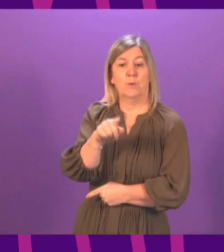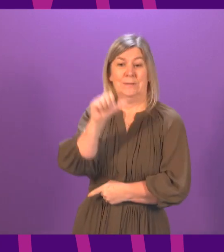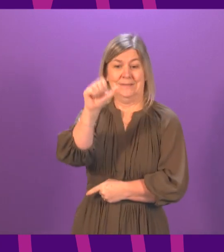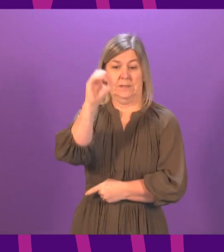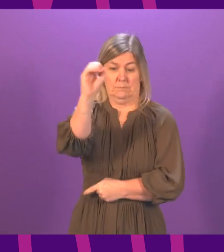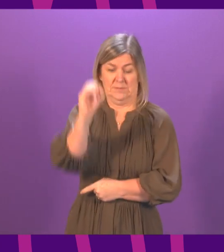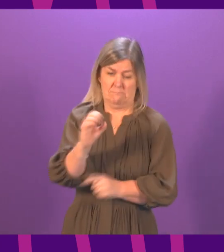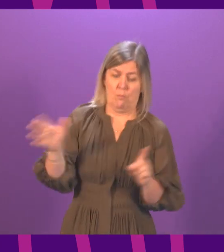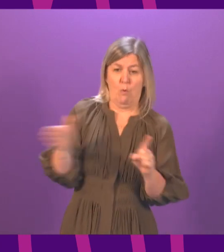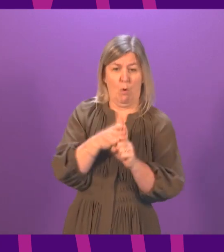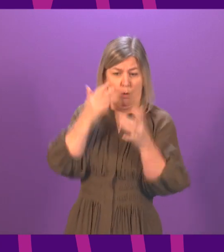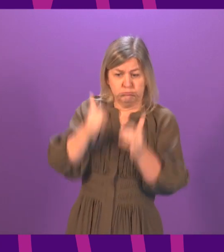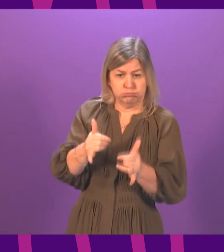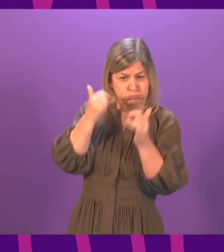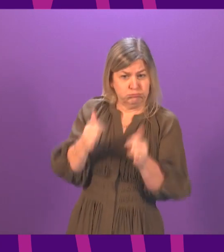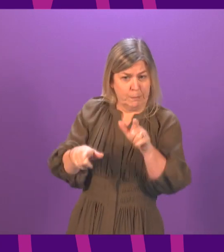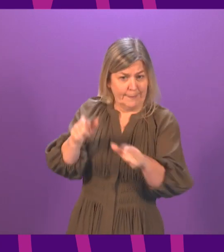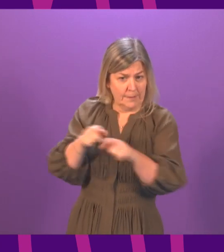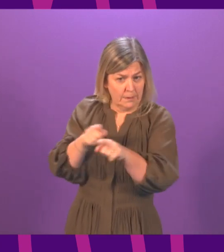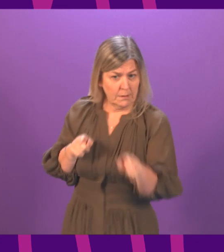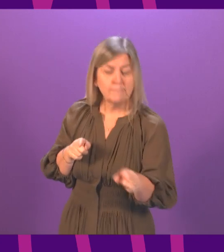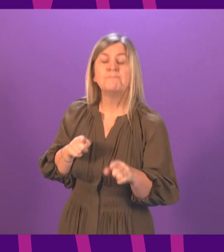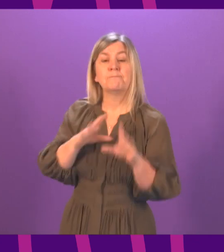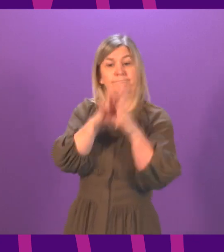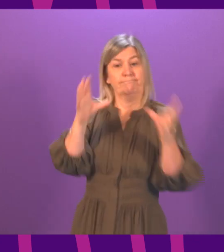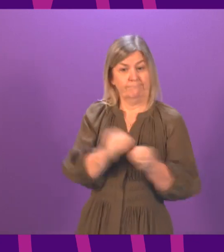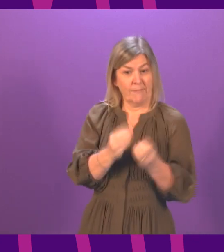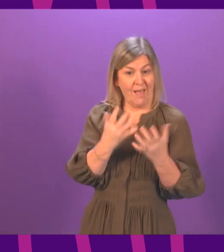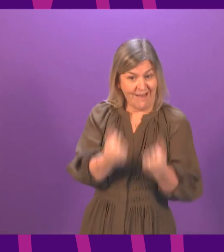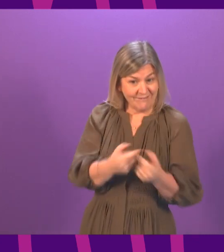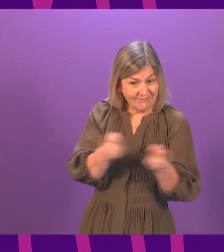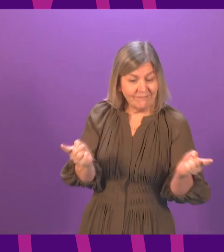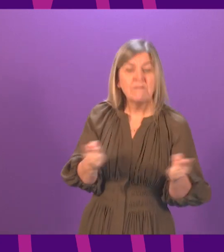tests that were carried out. The total number of cases now stands at 176,533.